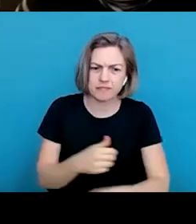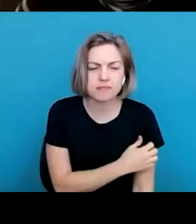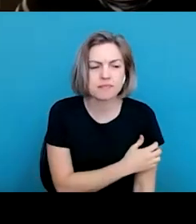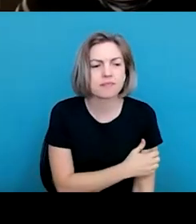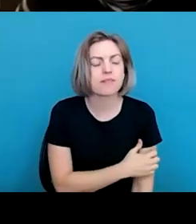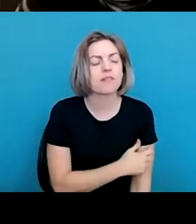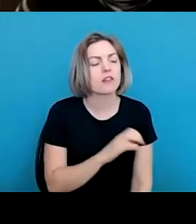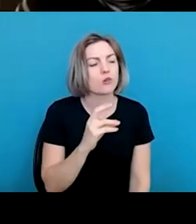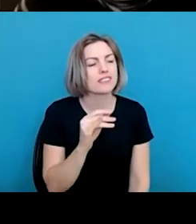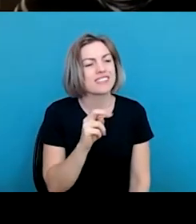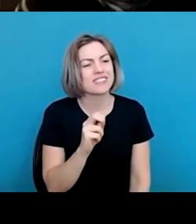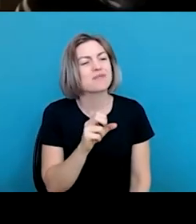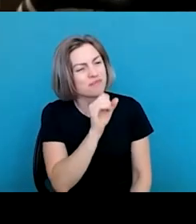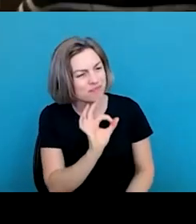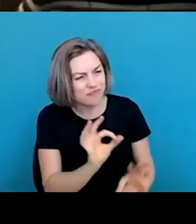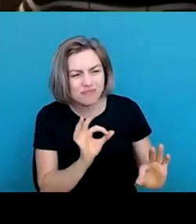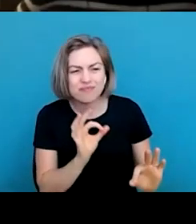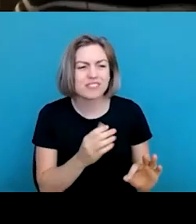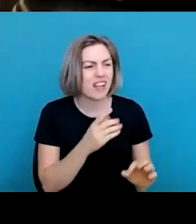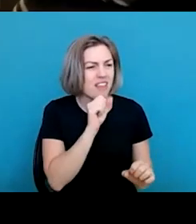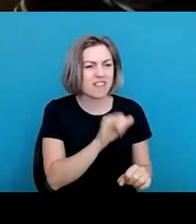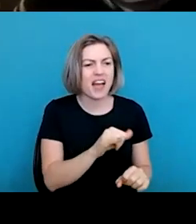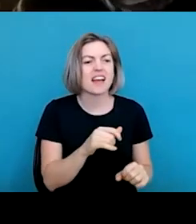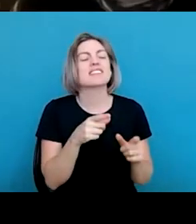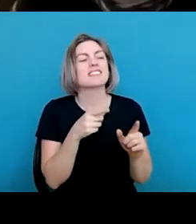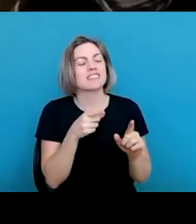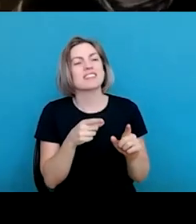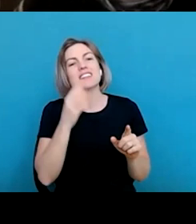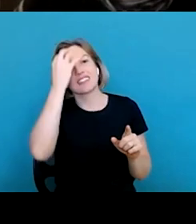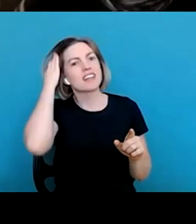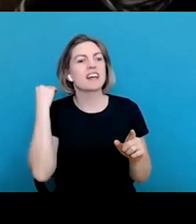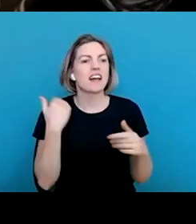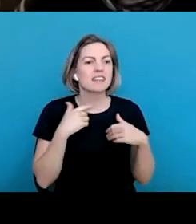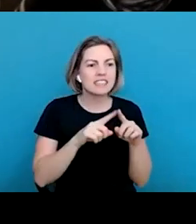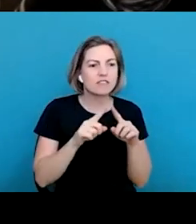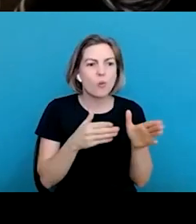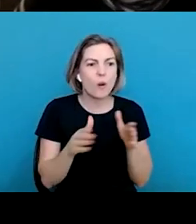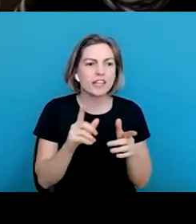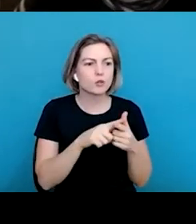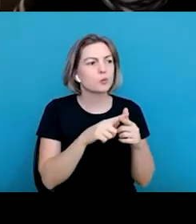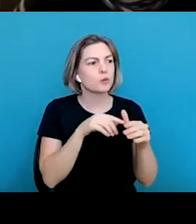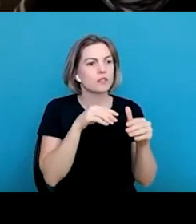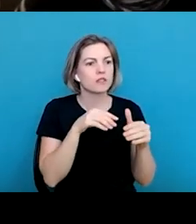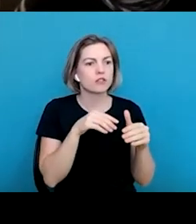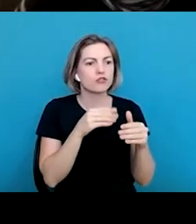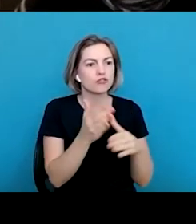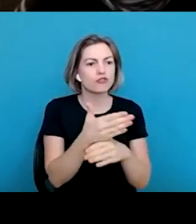And I think that you are talking about -- you know, we have got adaptive ways of sharing digital information today that is potentially